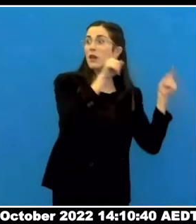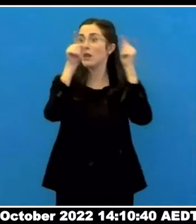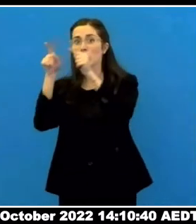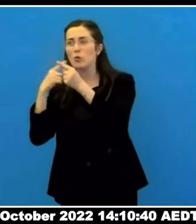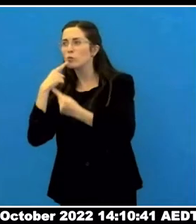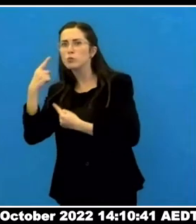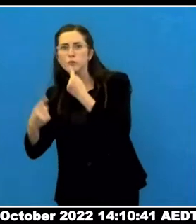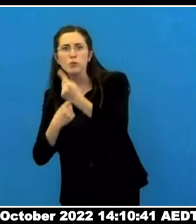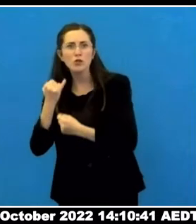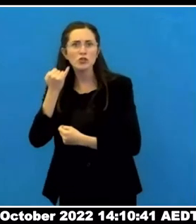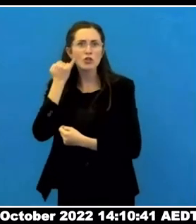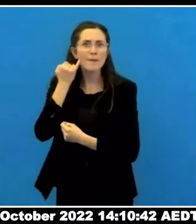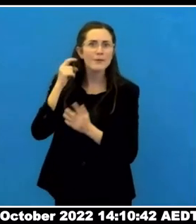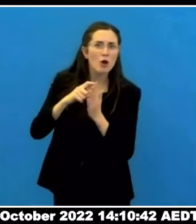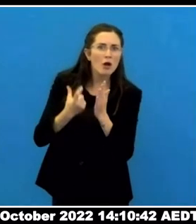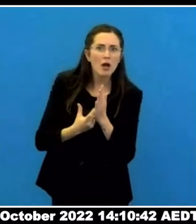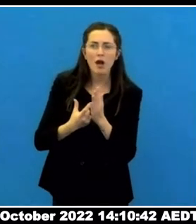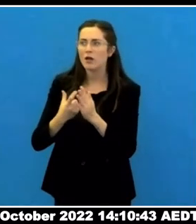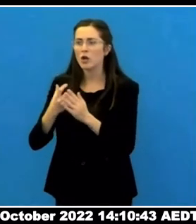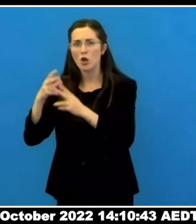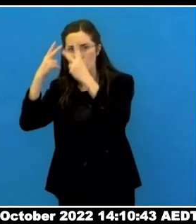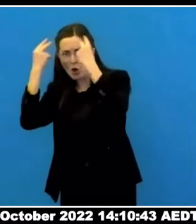about caring for our daughter and supporting us.